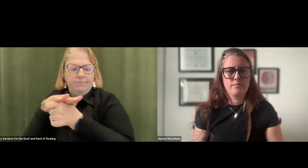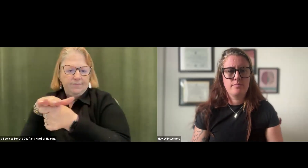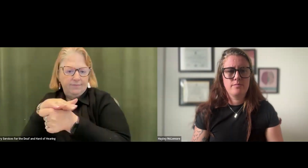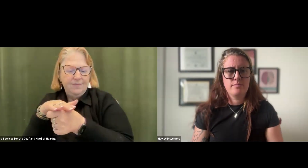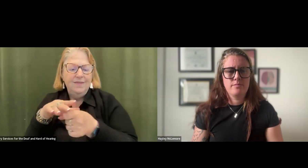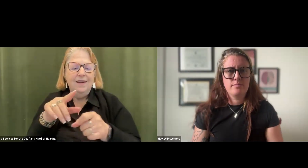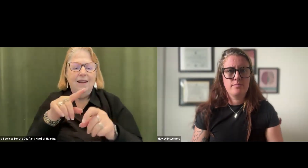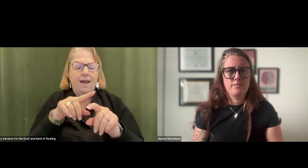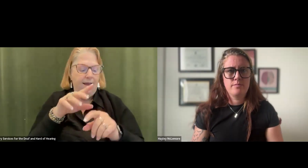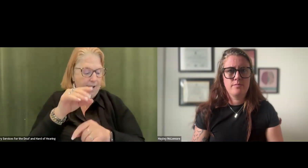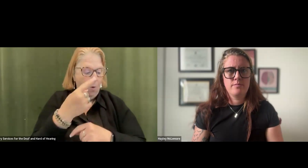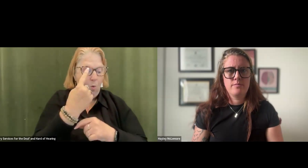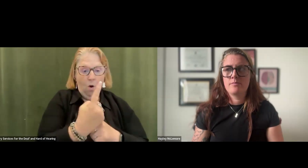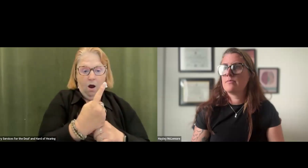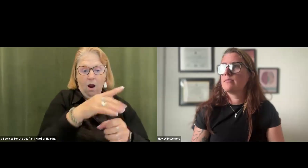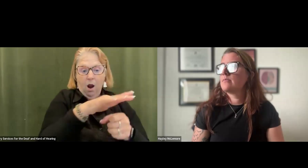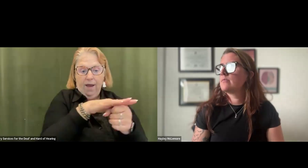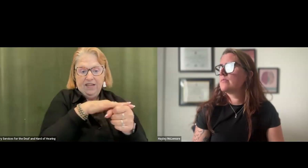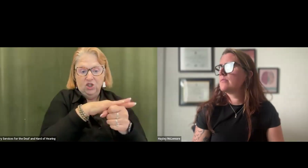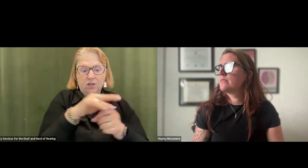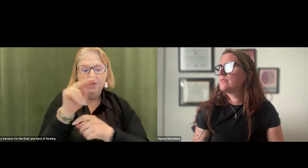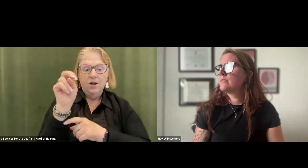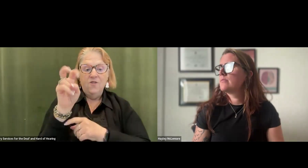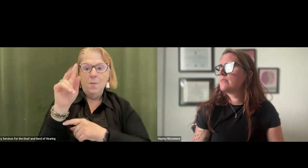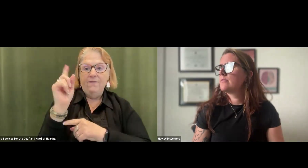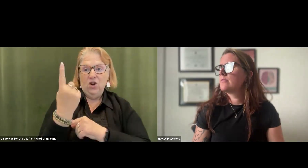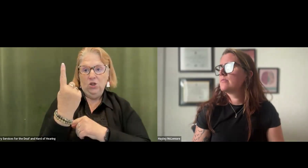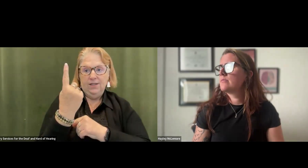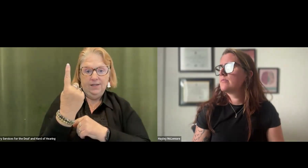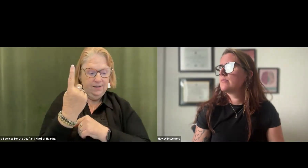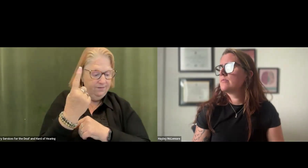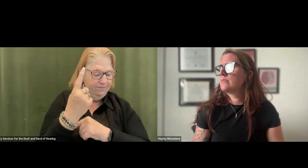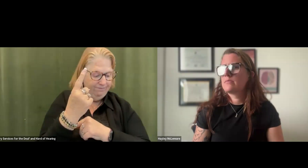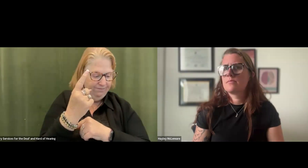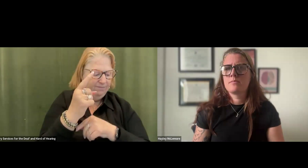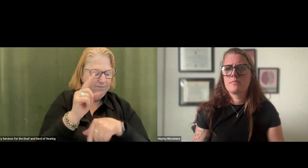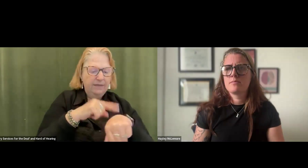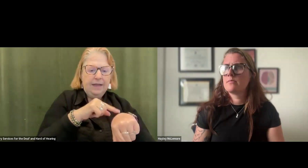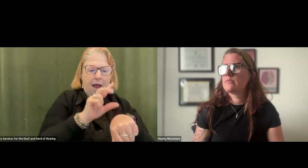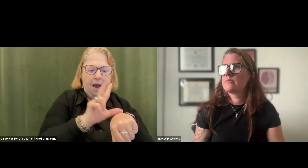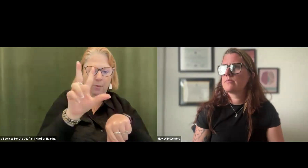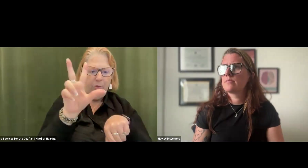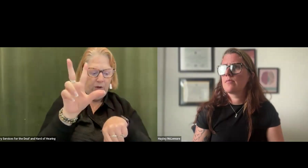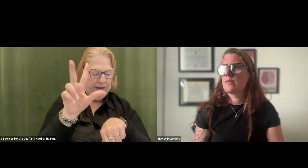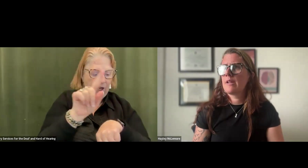There's gonna be two different locations that we have this event. One location-- or excuse me, one event is gonna be November 1st,